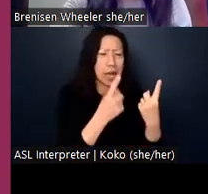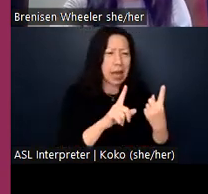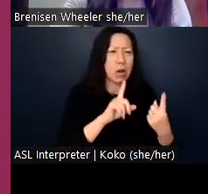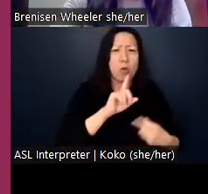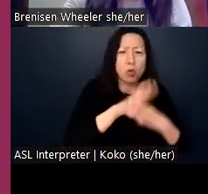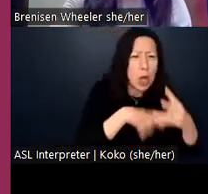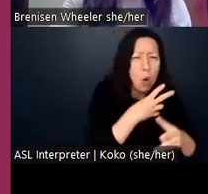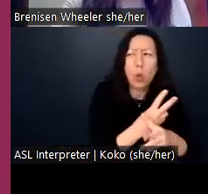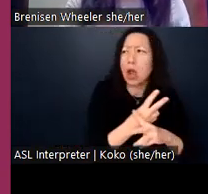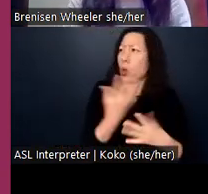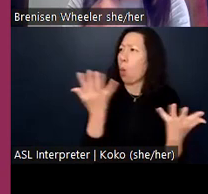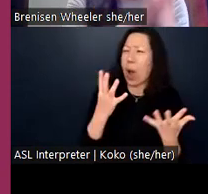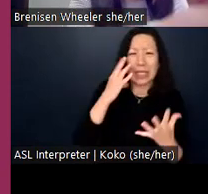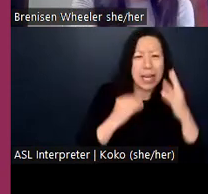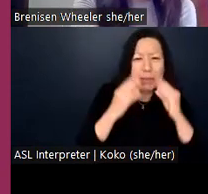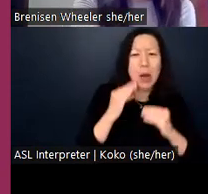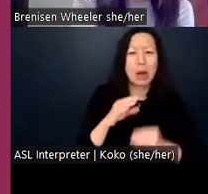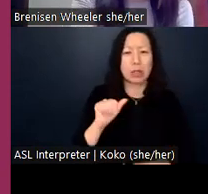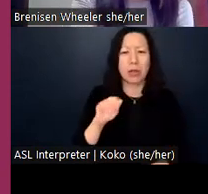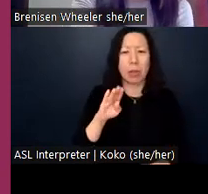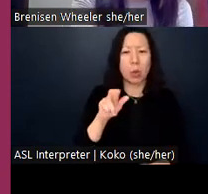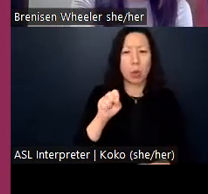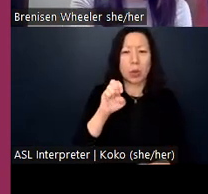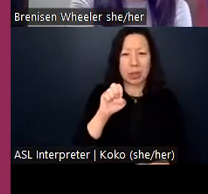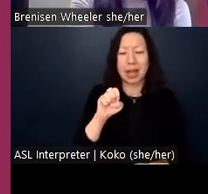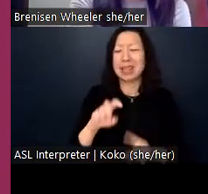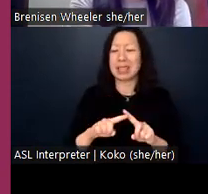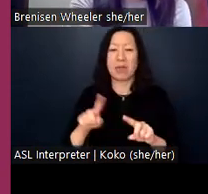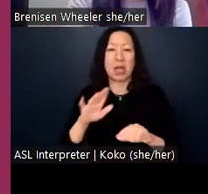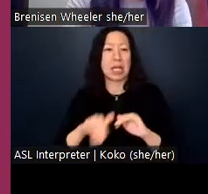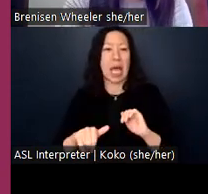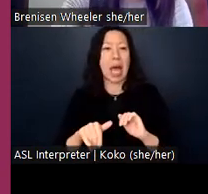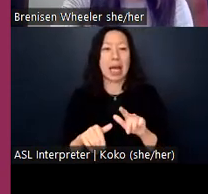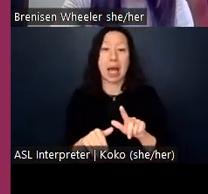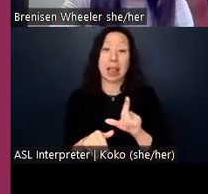12:19:15 The way that the anti-balance advocacy model that you see on the left does so the